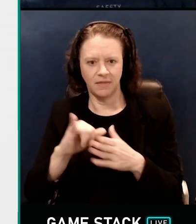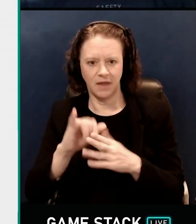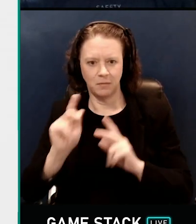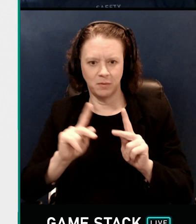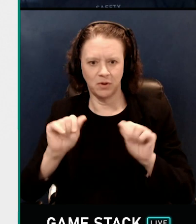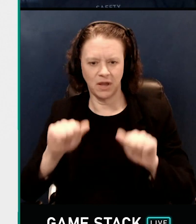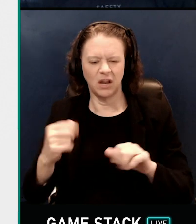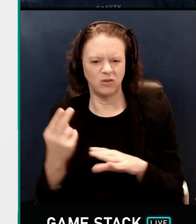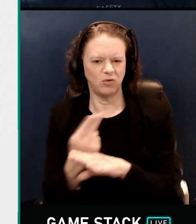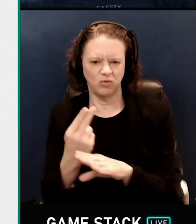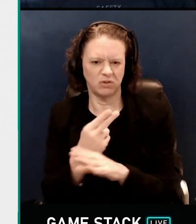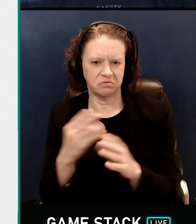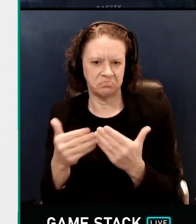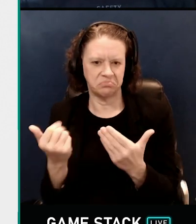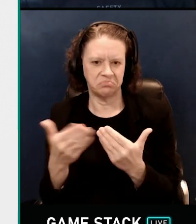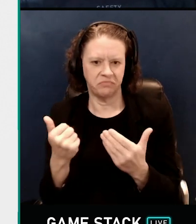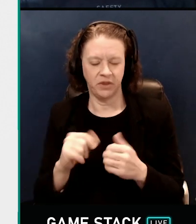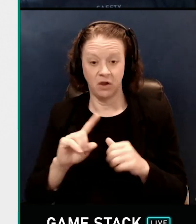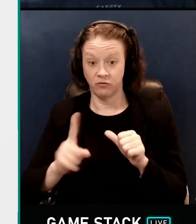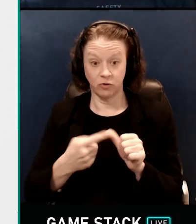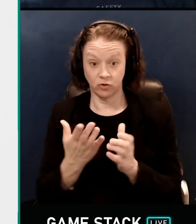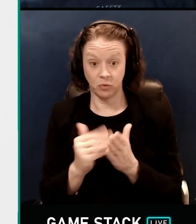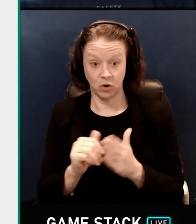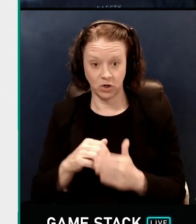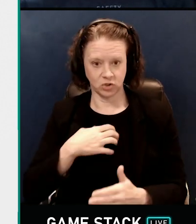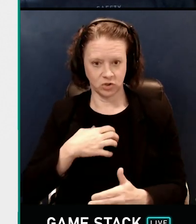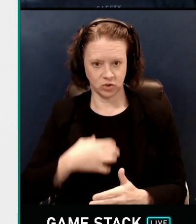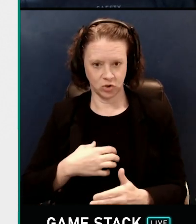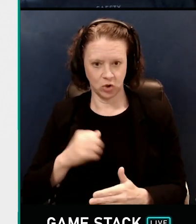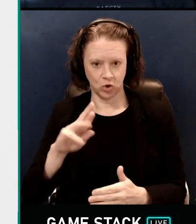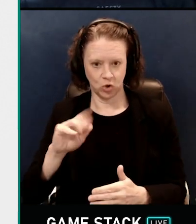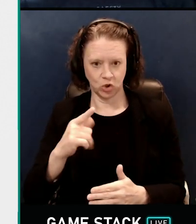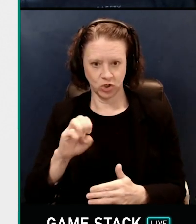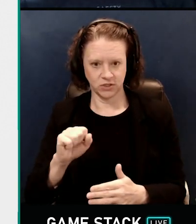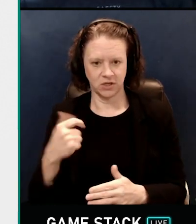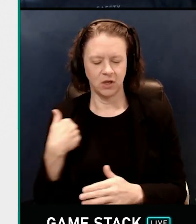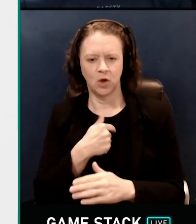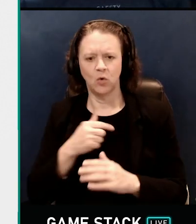So the first piece are the urges I mentioned. We built the first brain for the Gears of War